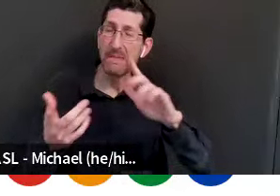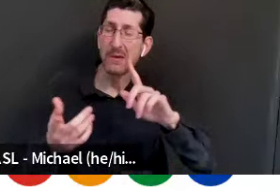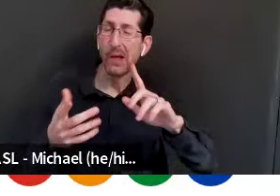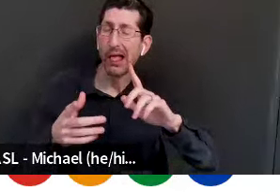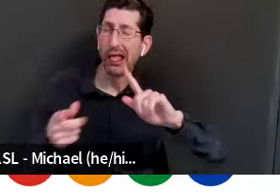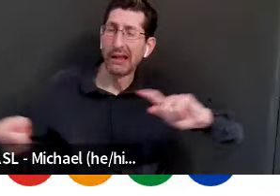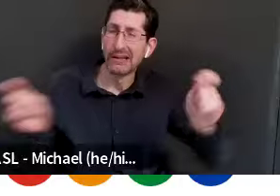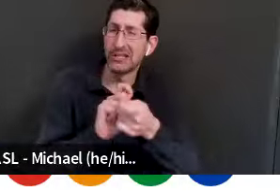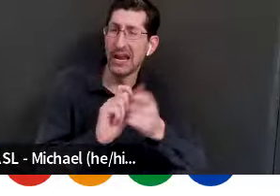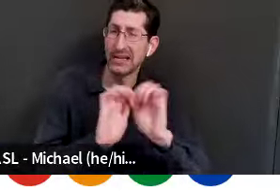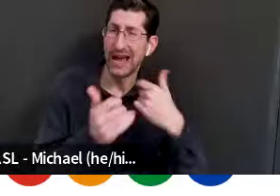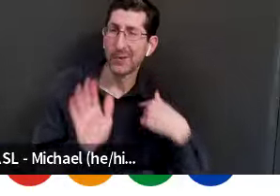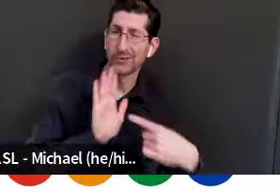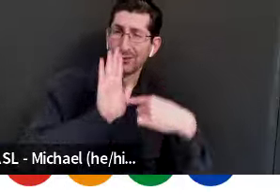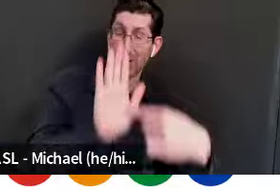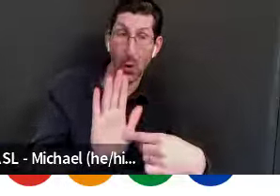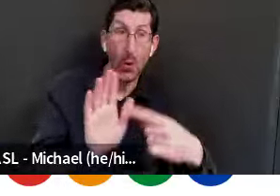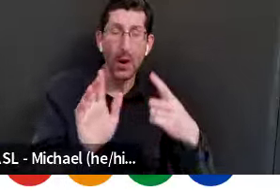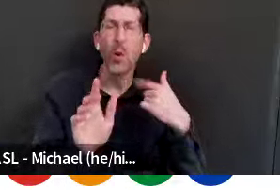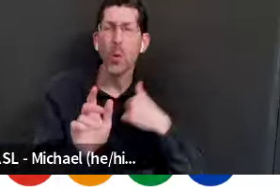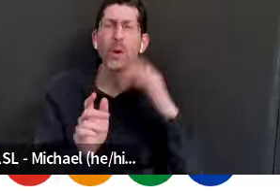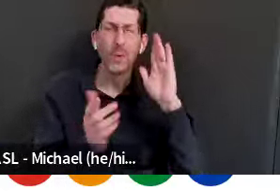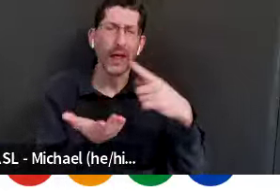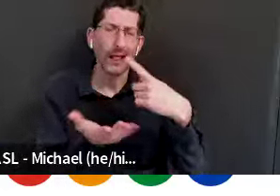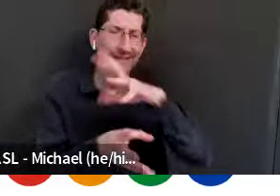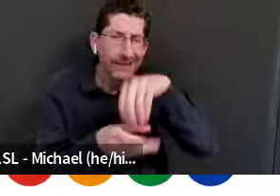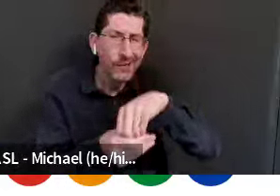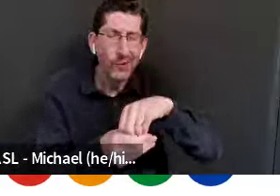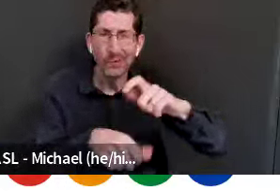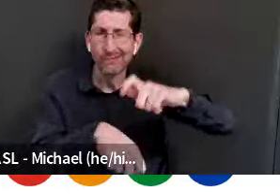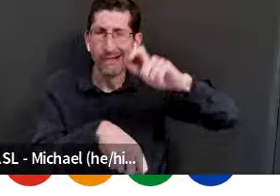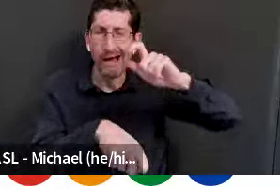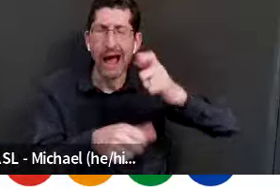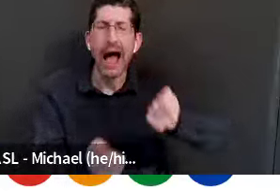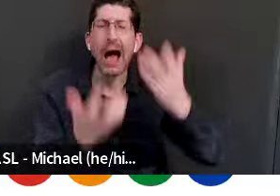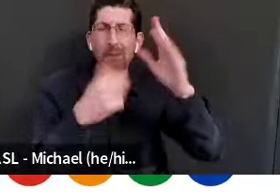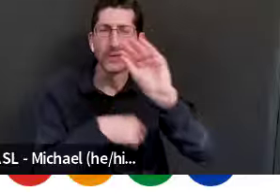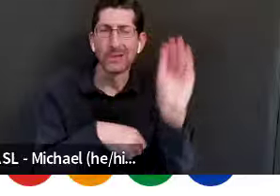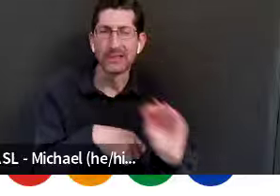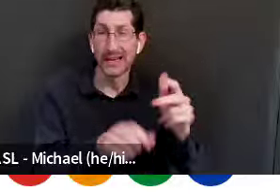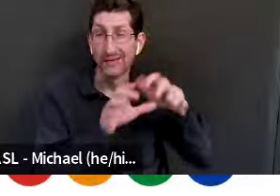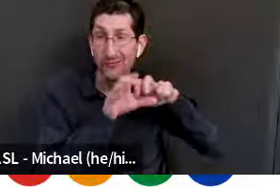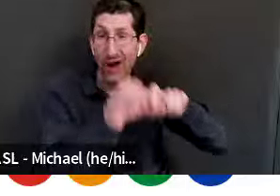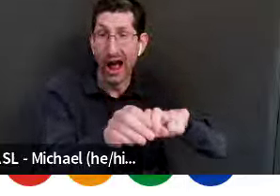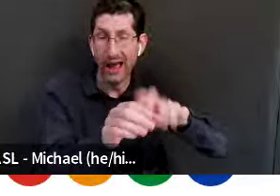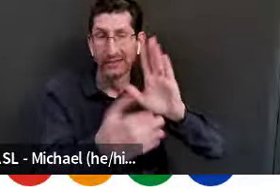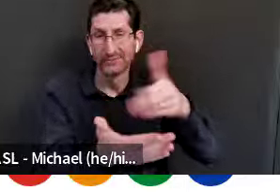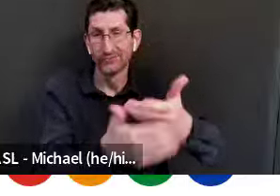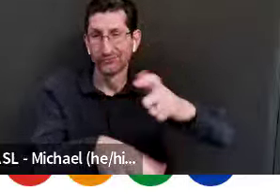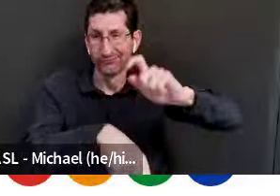PAST, PERHAPS IN A DIFFERENT FORMAT. WE ARE TALKING ABOUT ON-TIME PERFORMANCE OVERALL FOR THE RIDE.